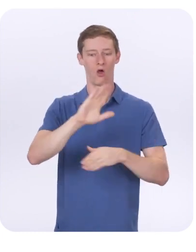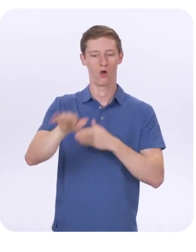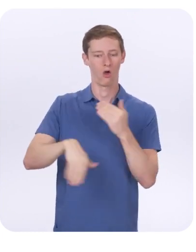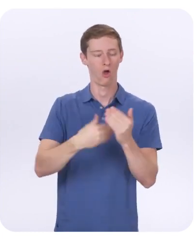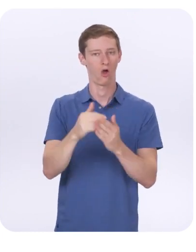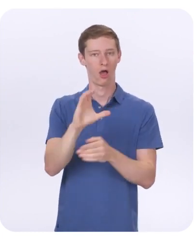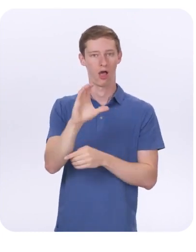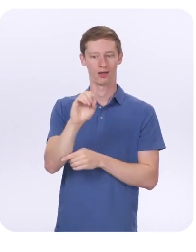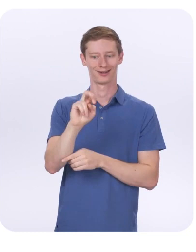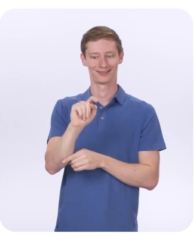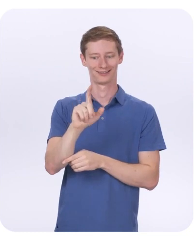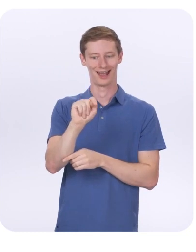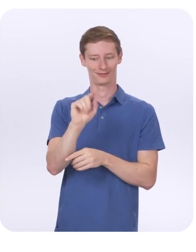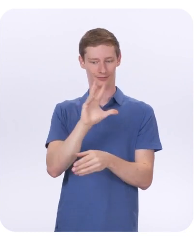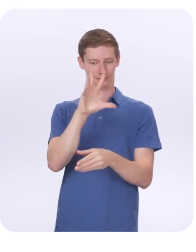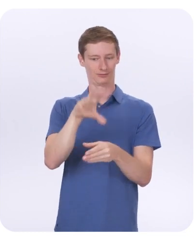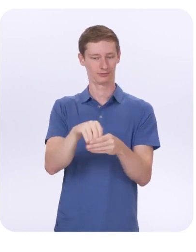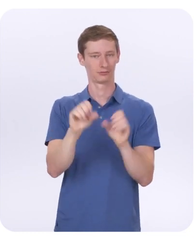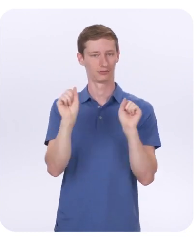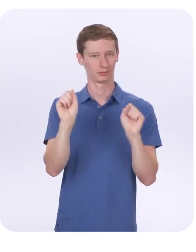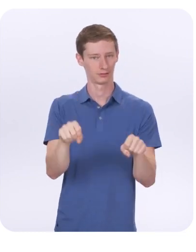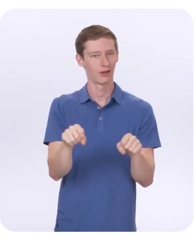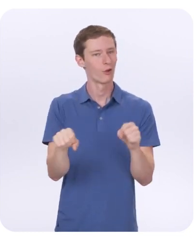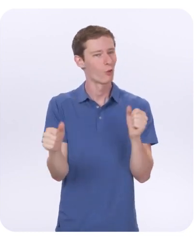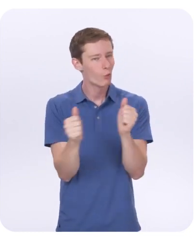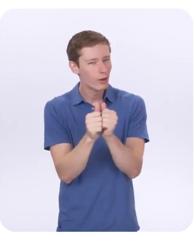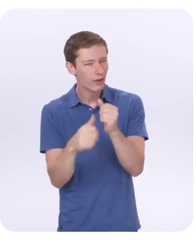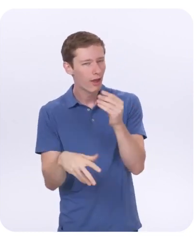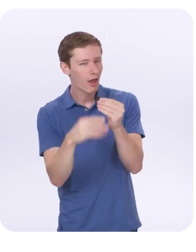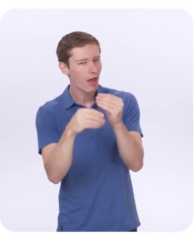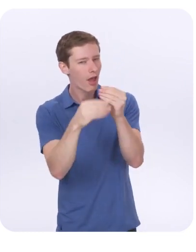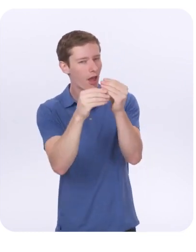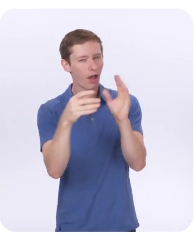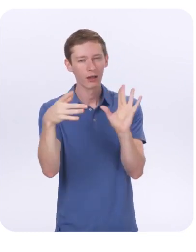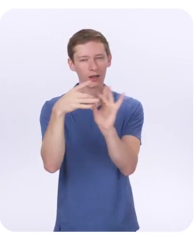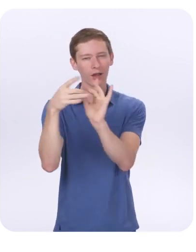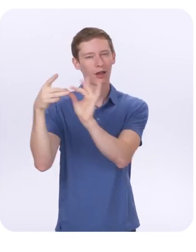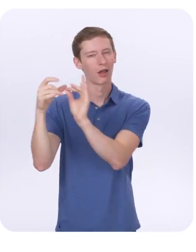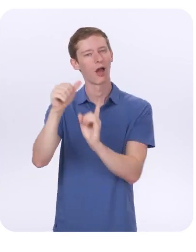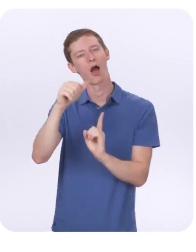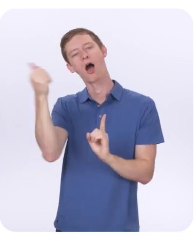or even some documentation in order to generate the best code for your code base